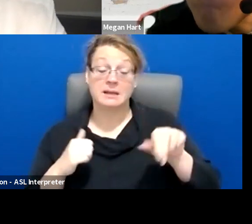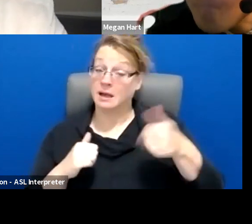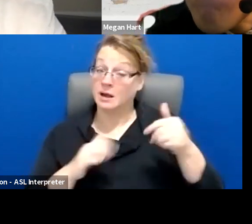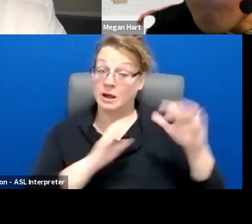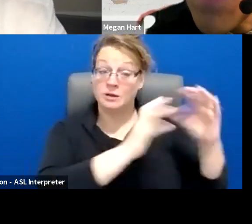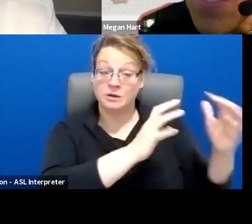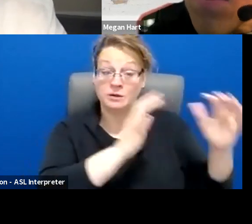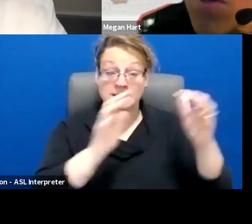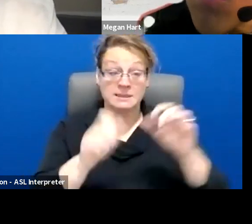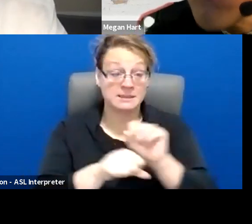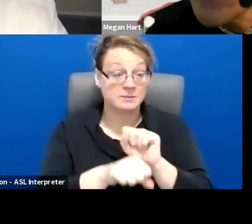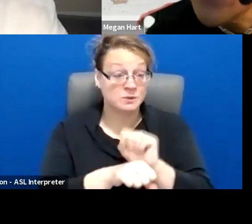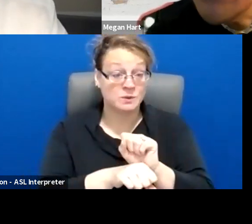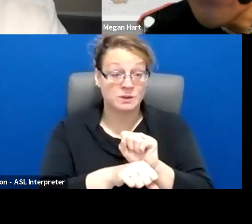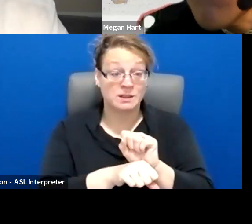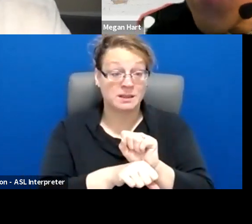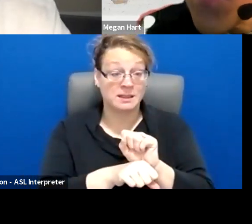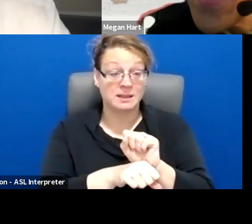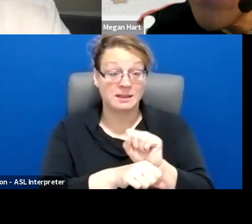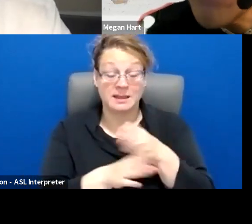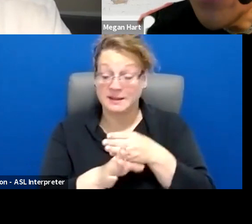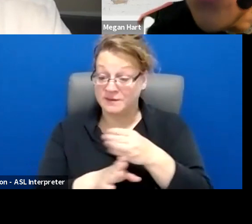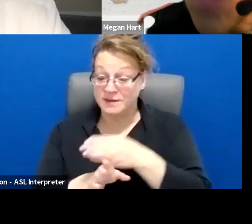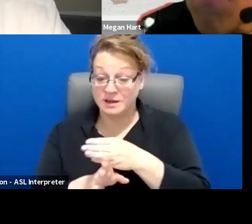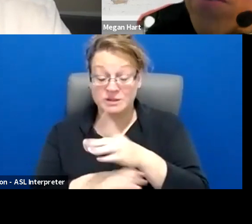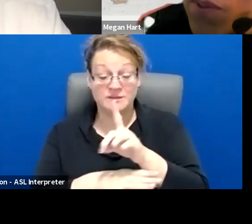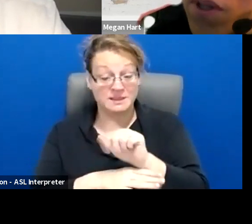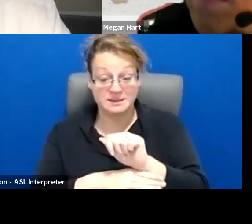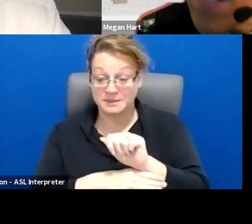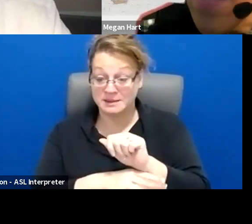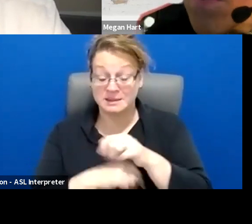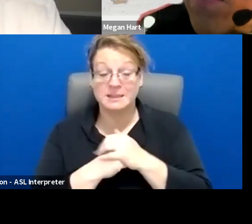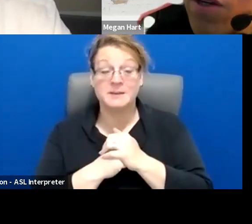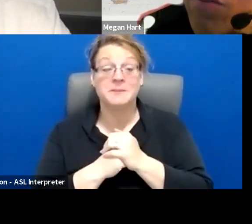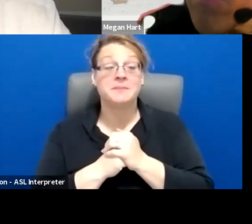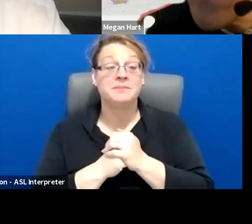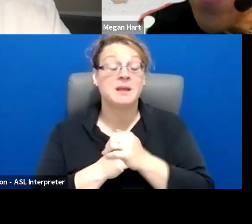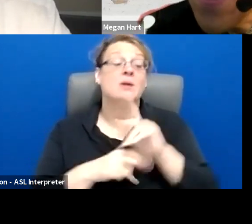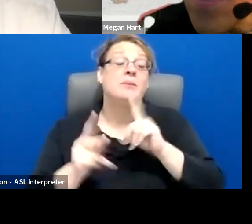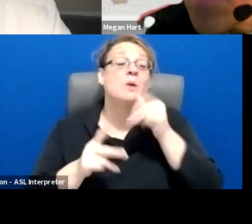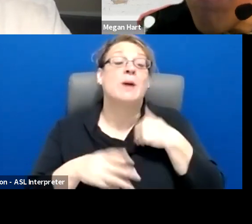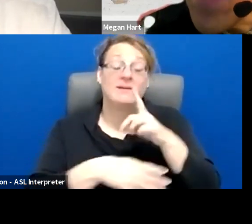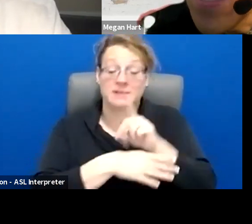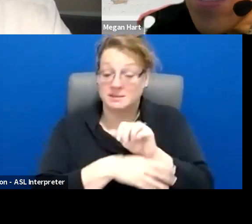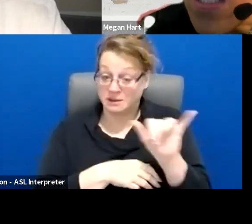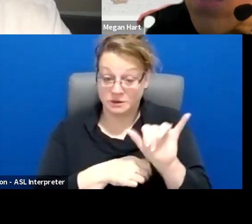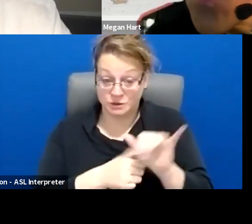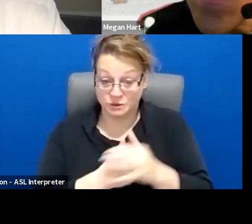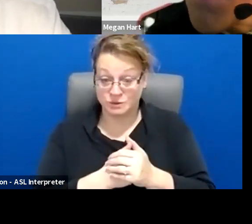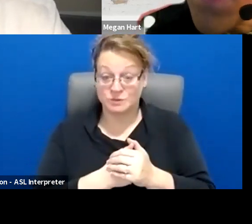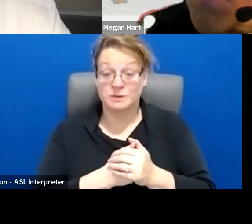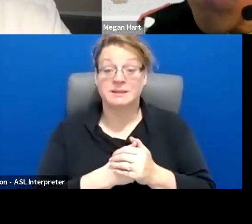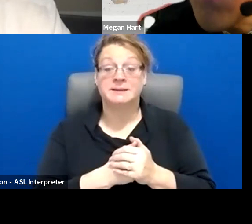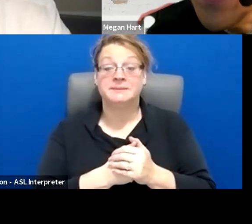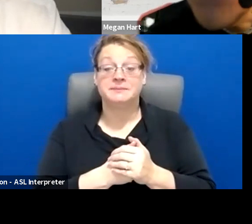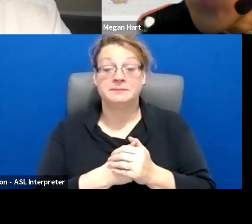The passion I have seen from individuals on my team